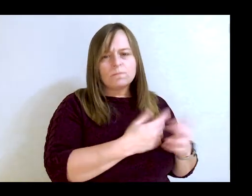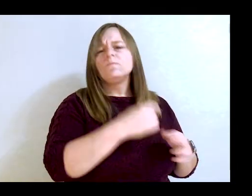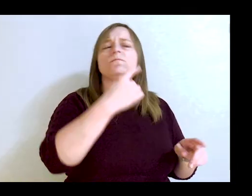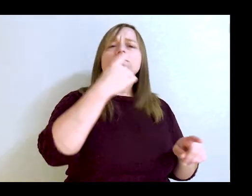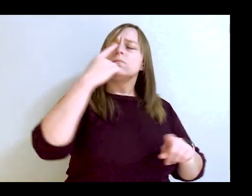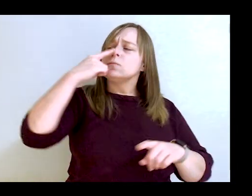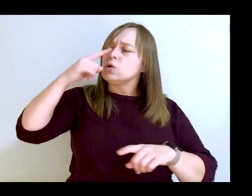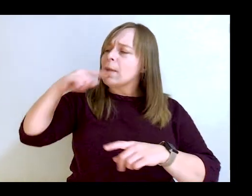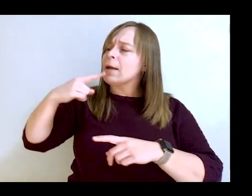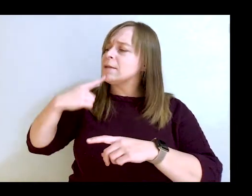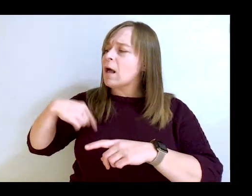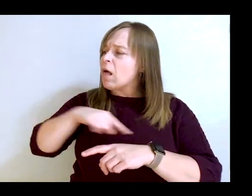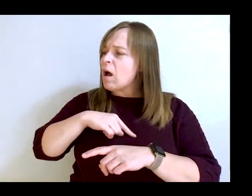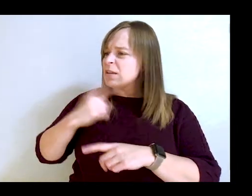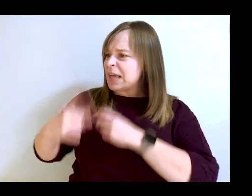K: Can you tell us a little bit about what